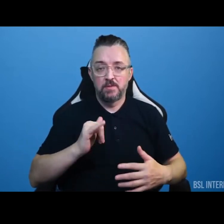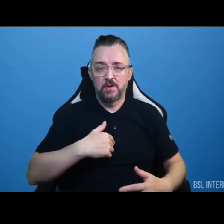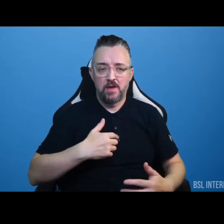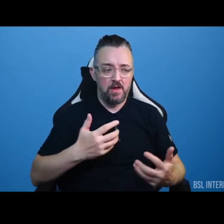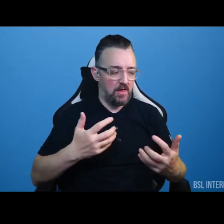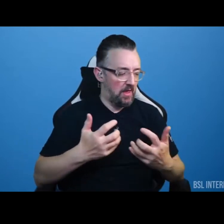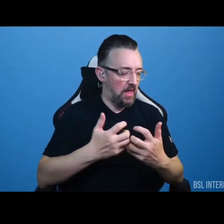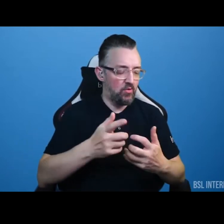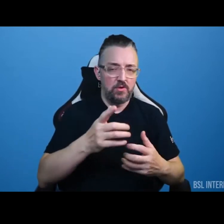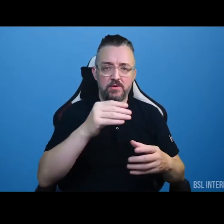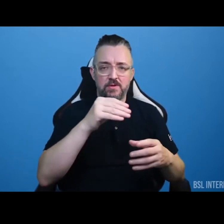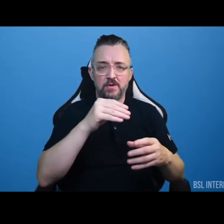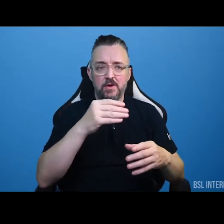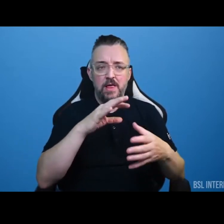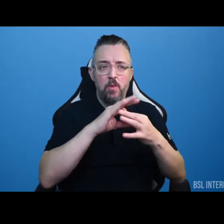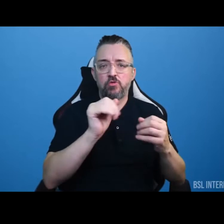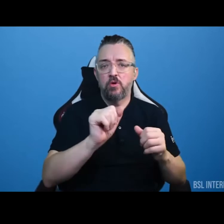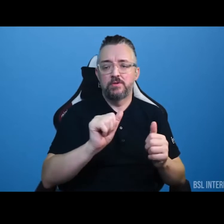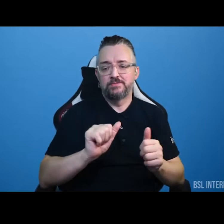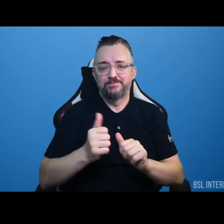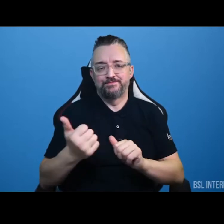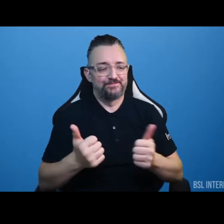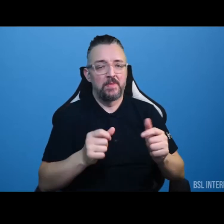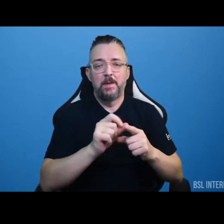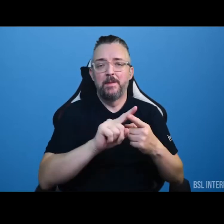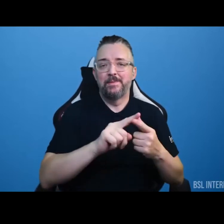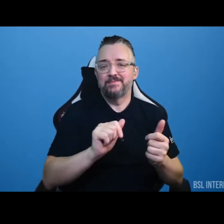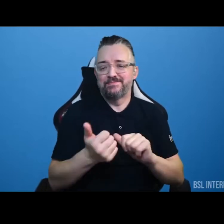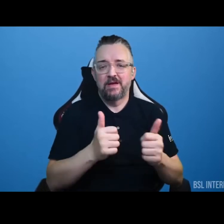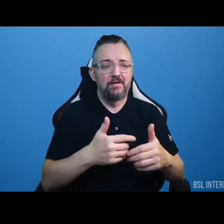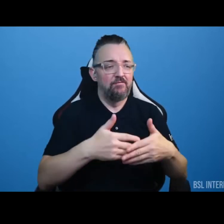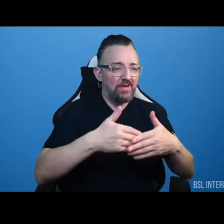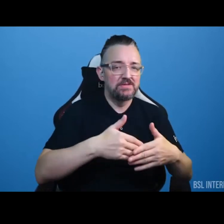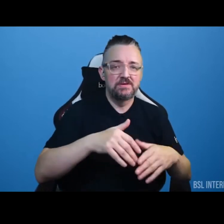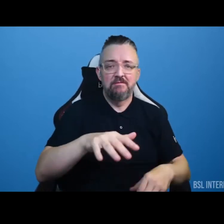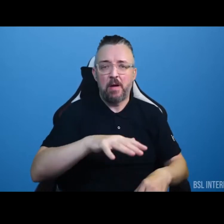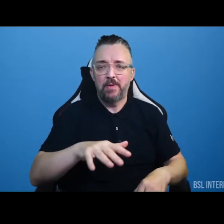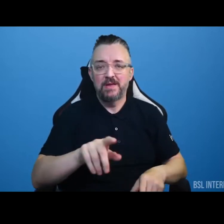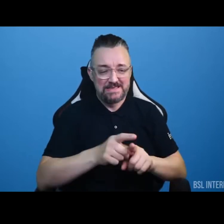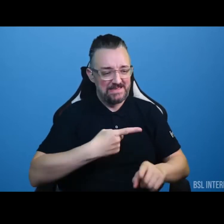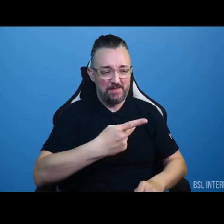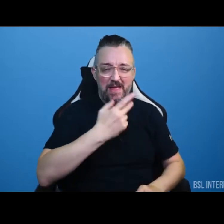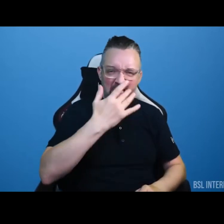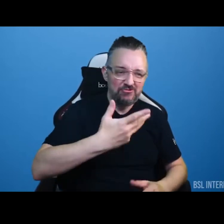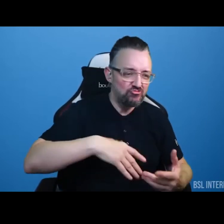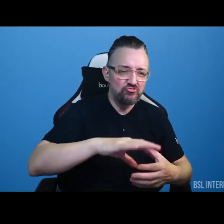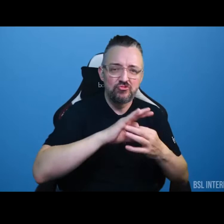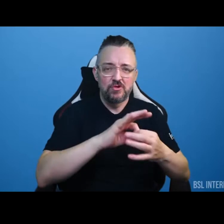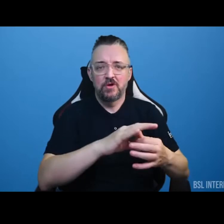within your kind of peer group, with friends, with family, with the values that you use to kind of live your life and make your decisions.